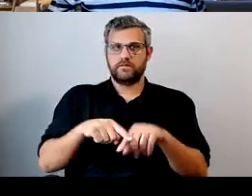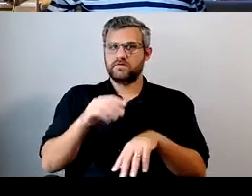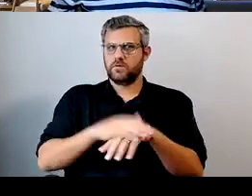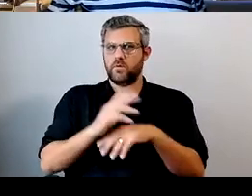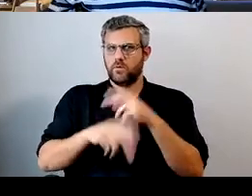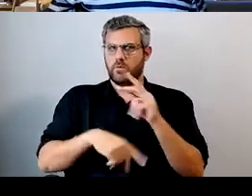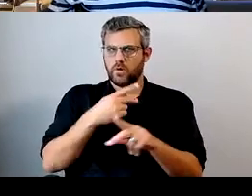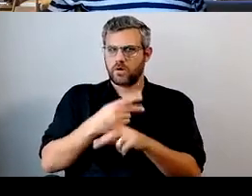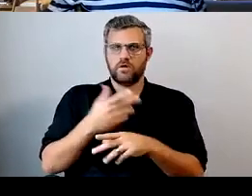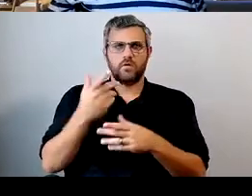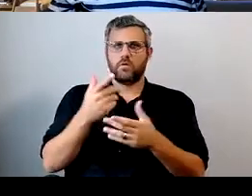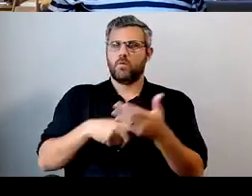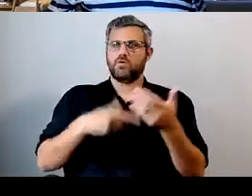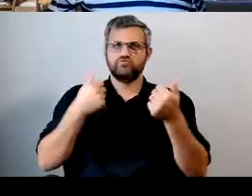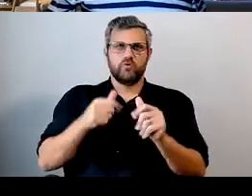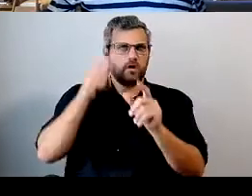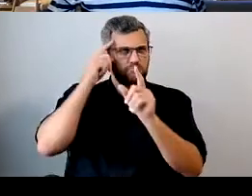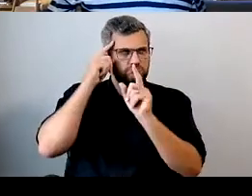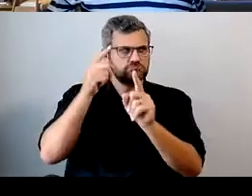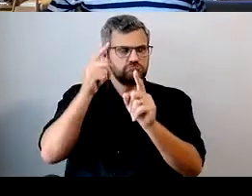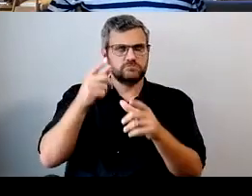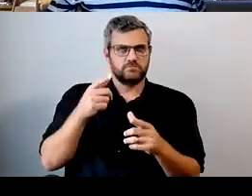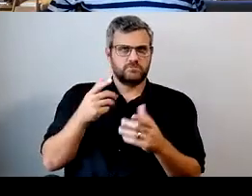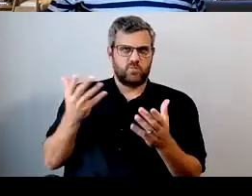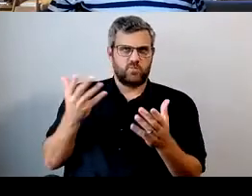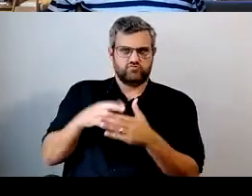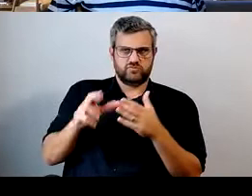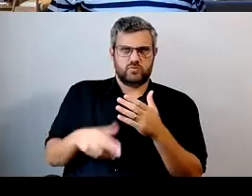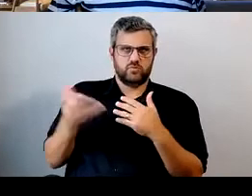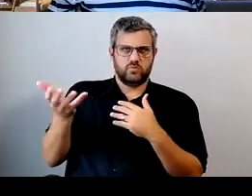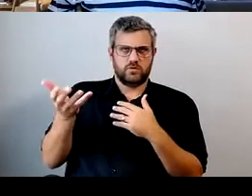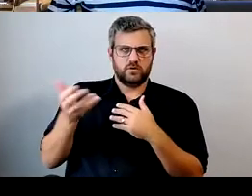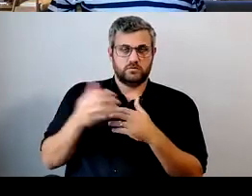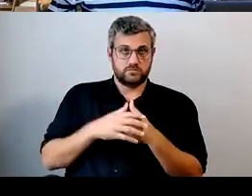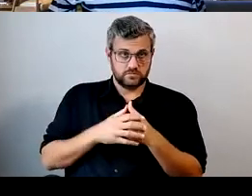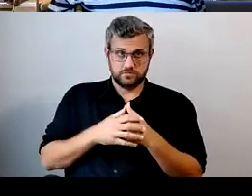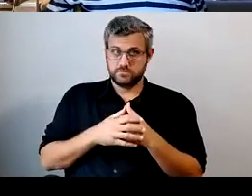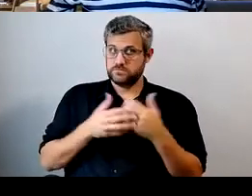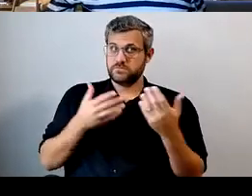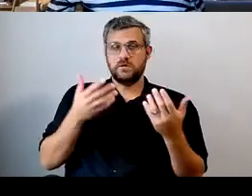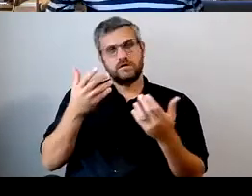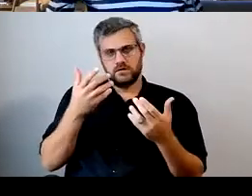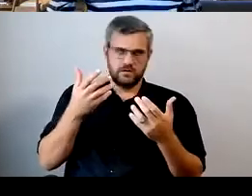what you're trying to get to as a result. 'Cause you wouldn't want a third party involved